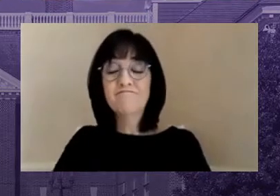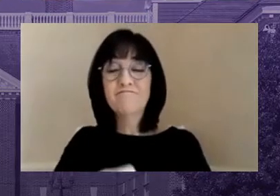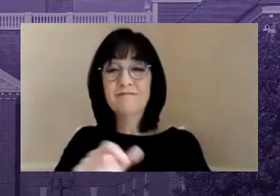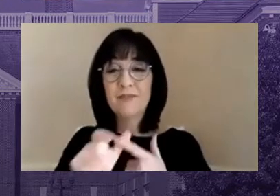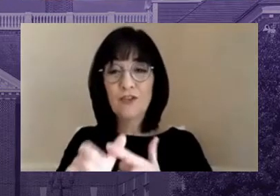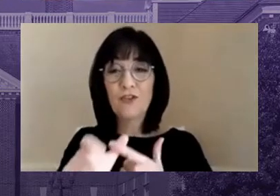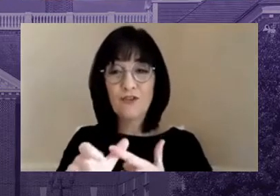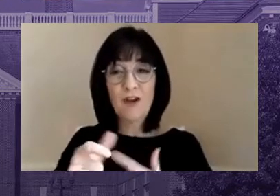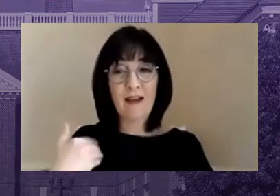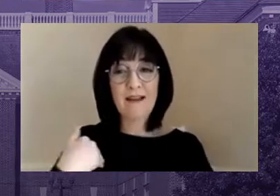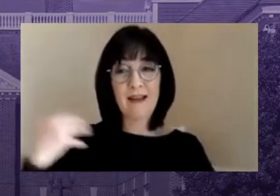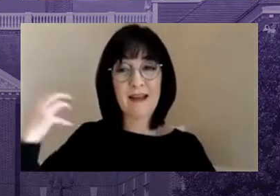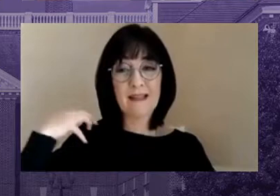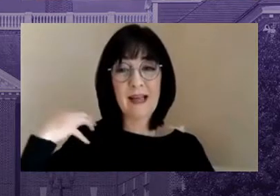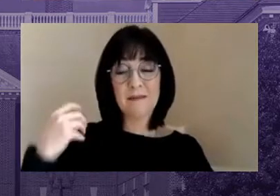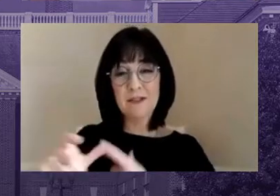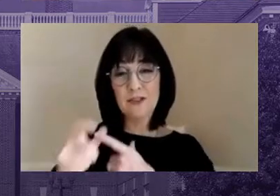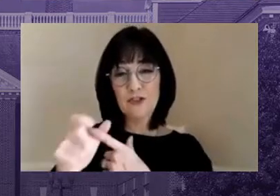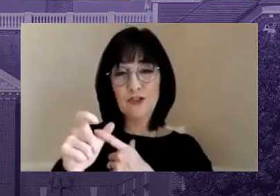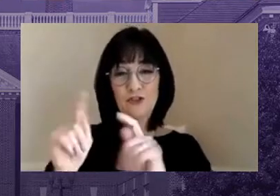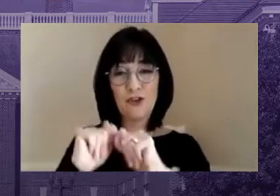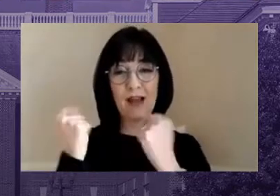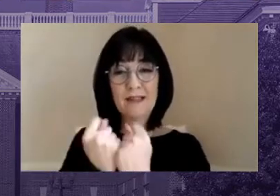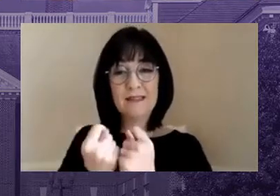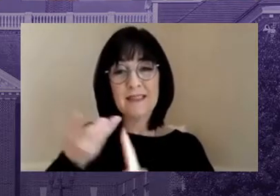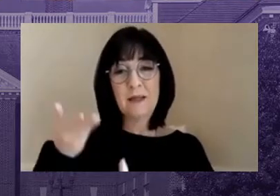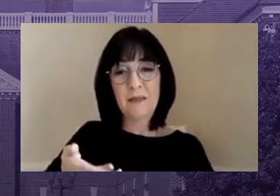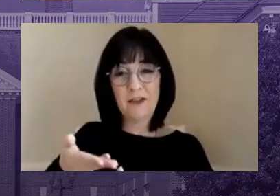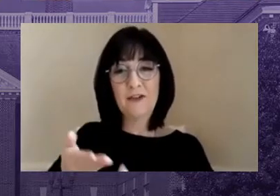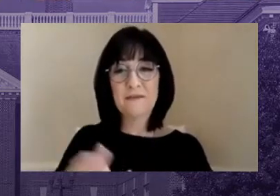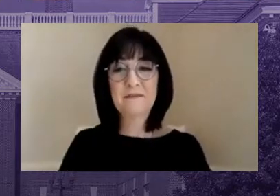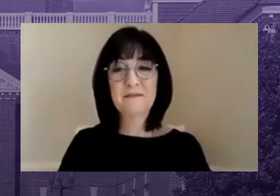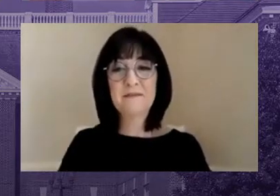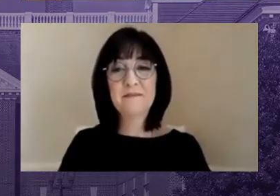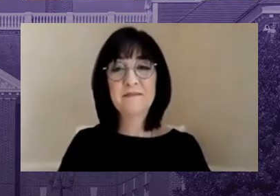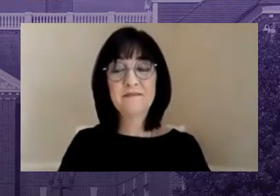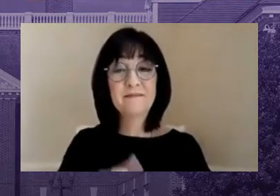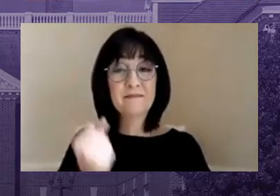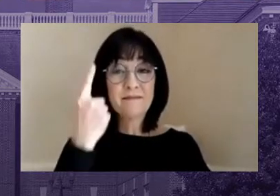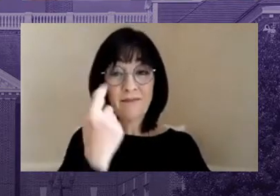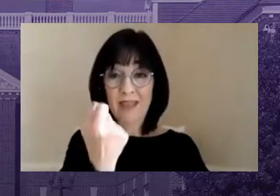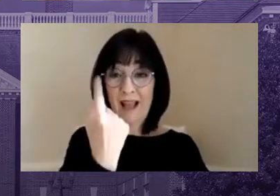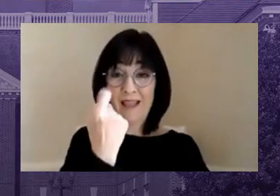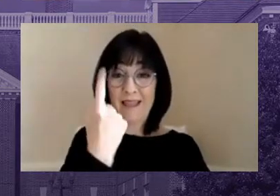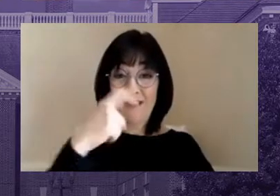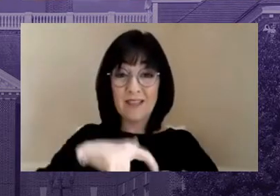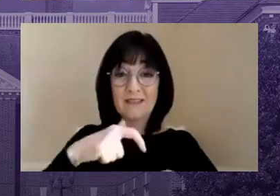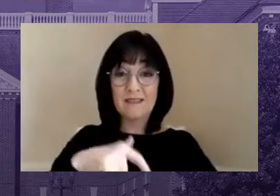for the track team there. And you know, after 11 moves in my life starting over is getting kind of